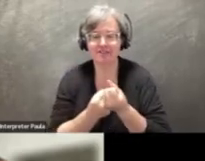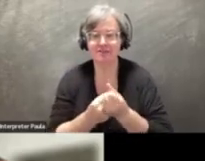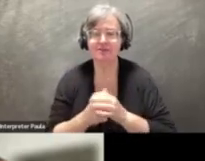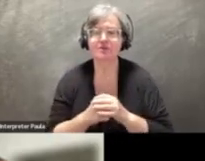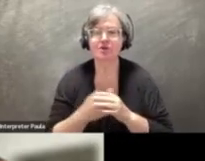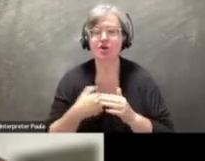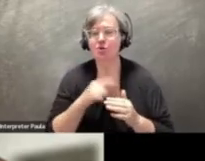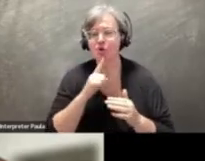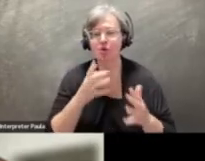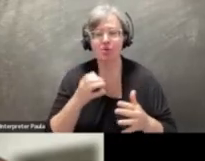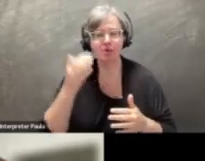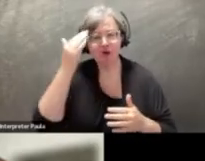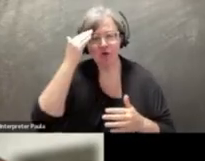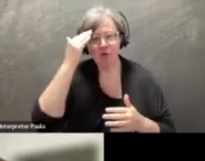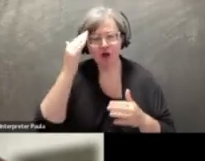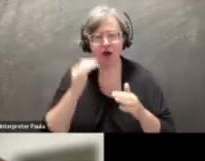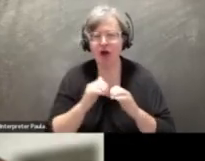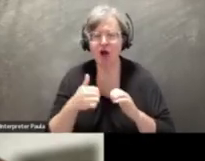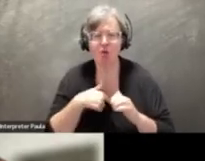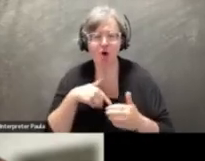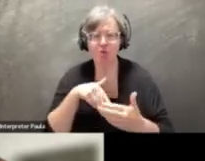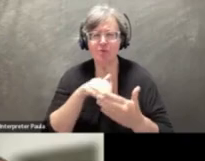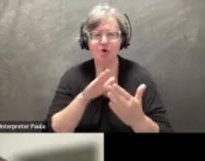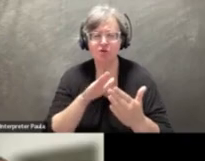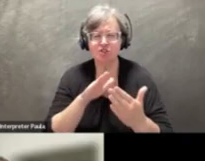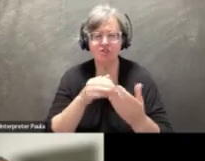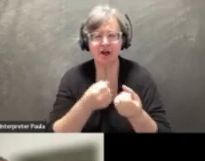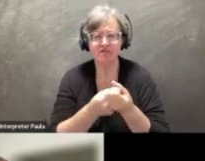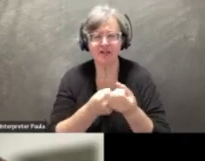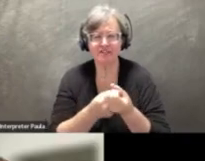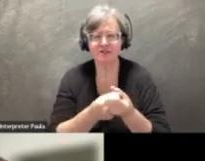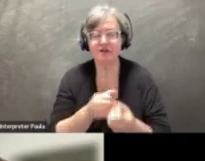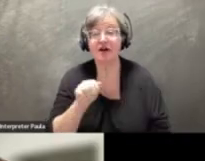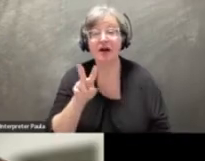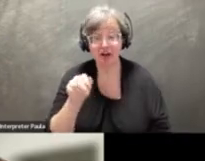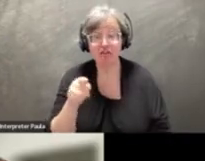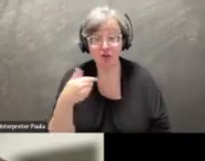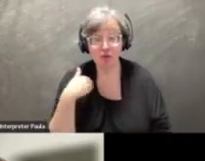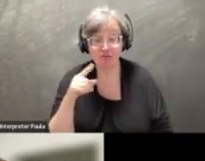really want to be mindful of how are we approaching that? And Alva, I think you had some questions that you wanted to